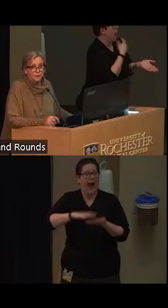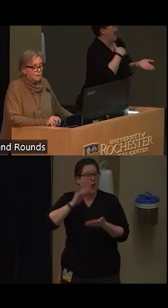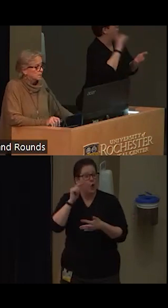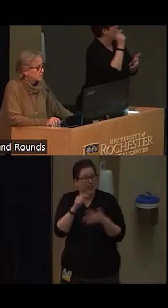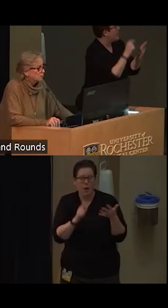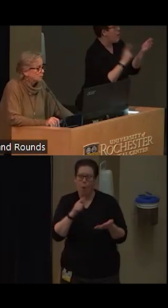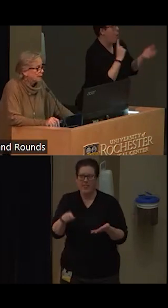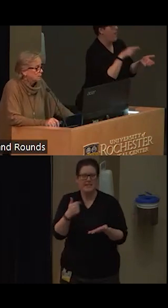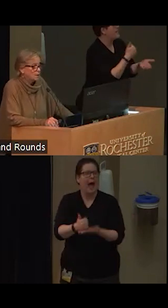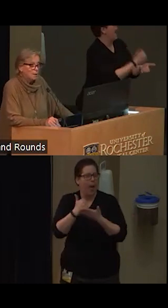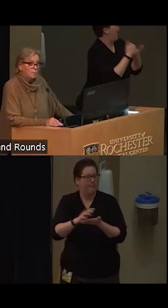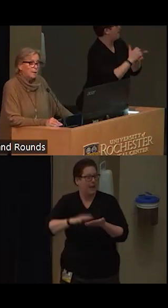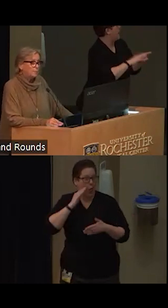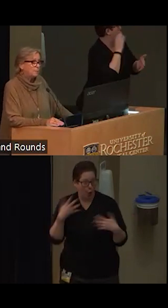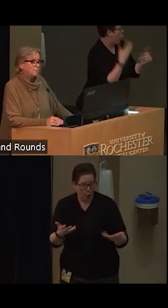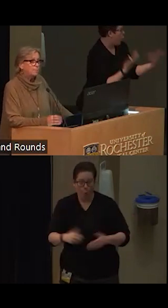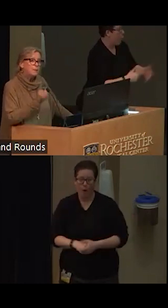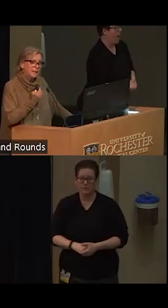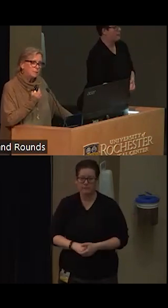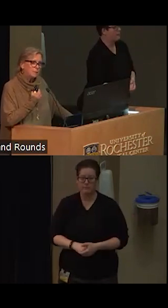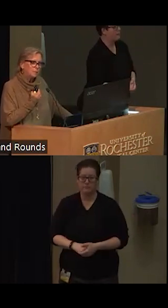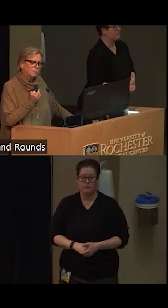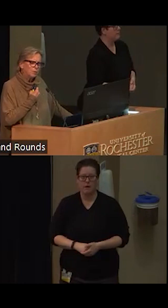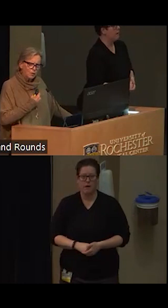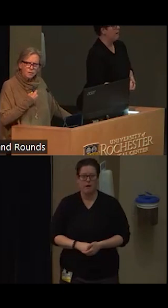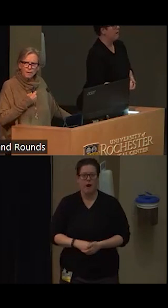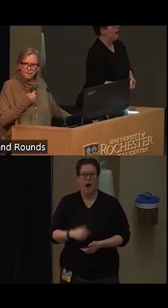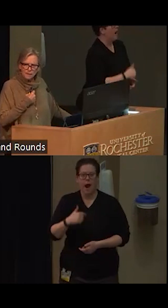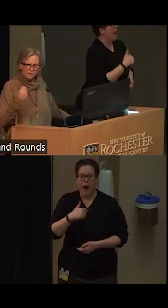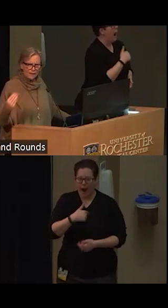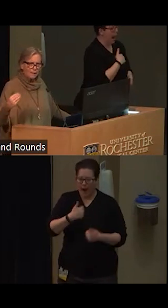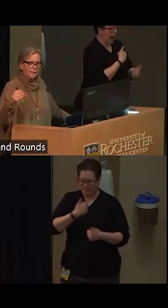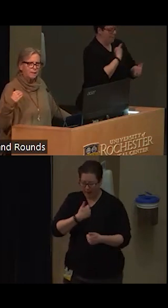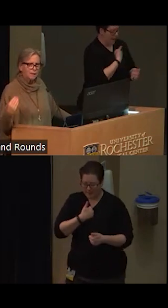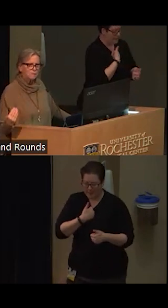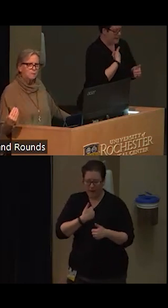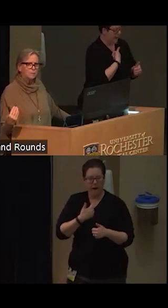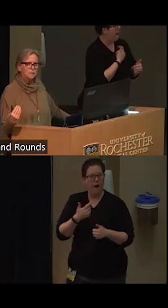strengthened their skills around may it be being able to personally identify how they connect to a